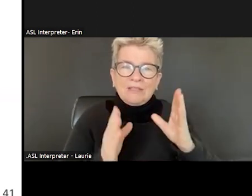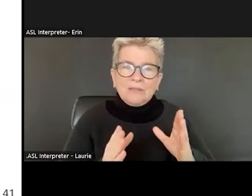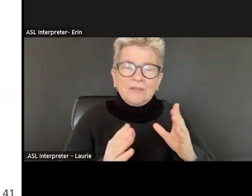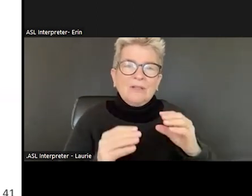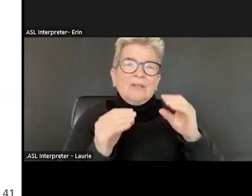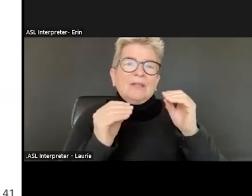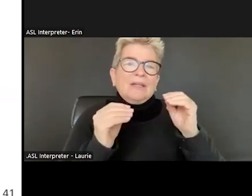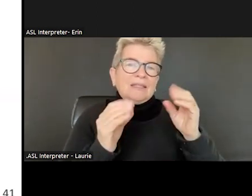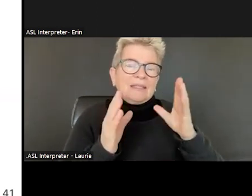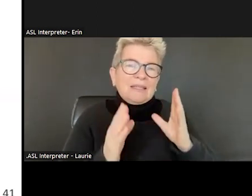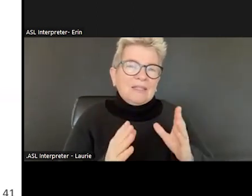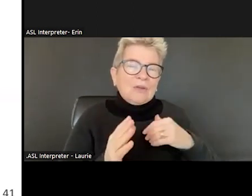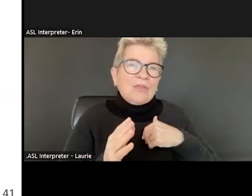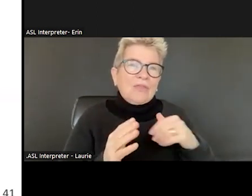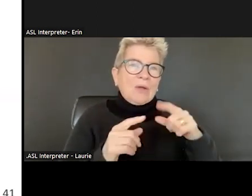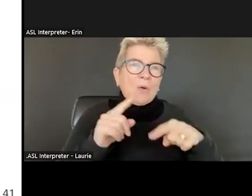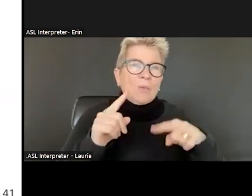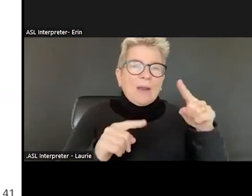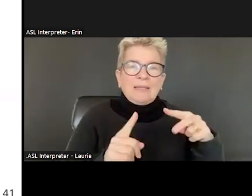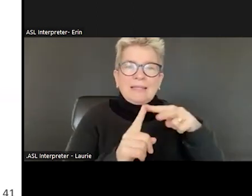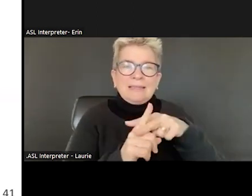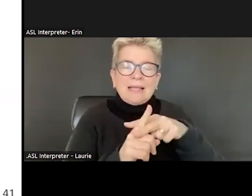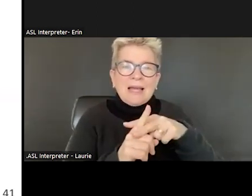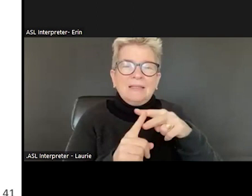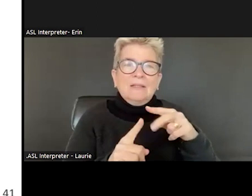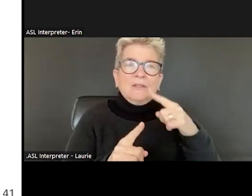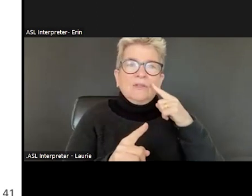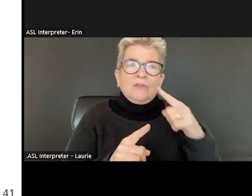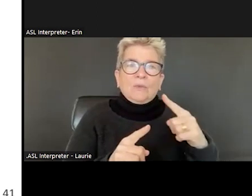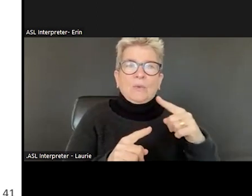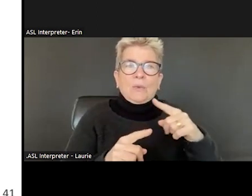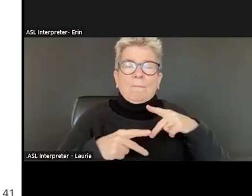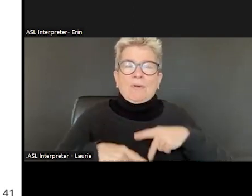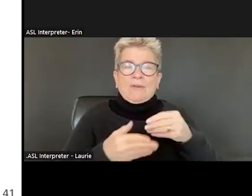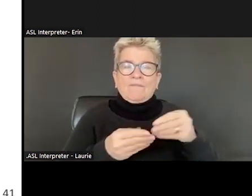assigned to teach a new personal finance class in high school were actually improving their